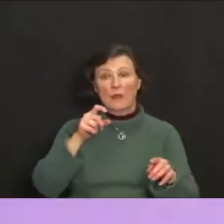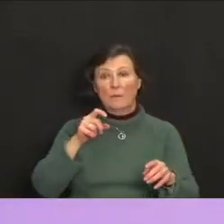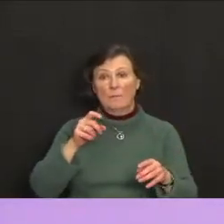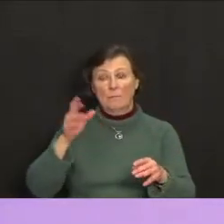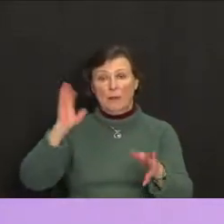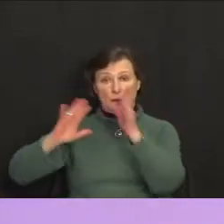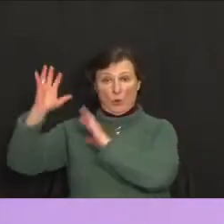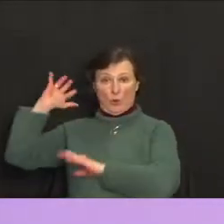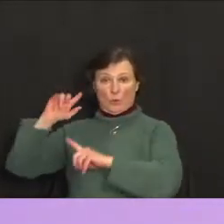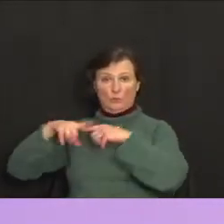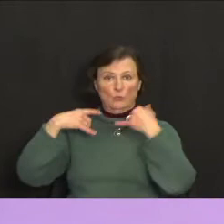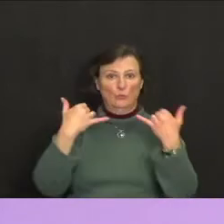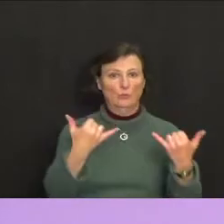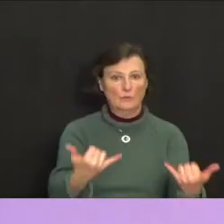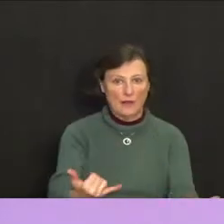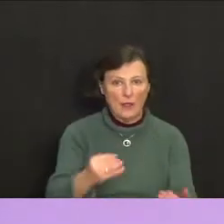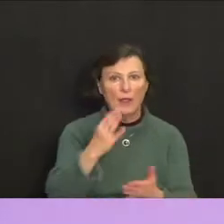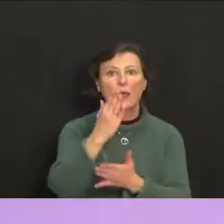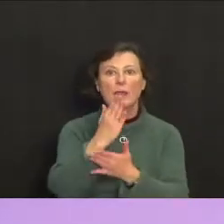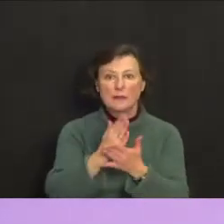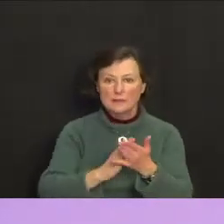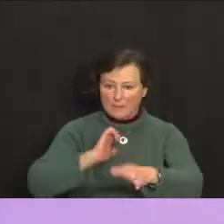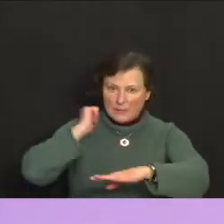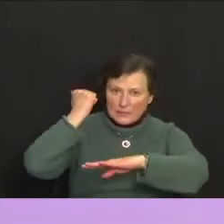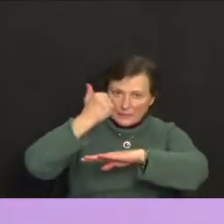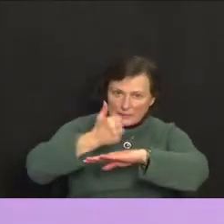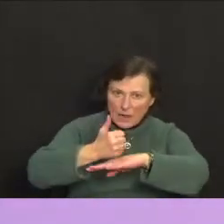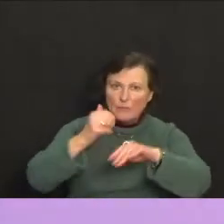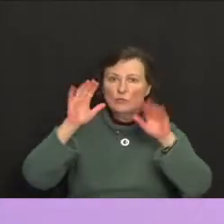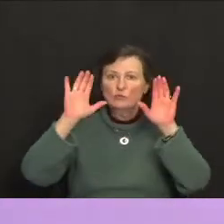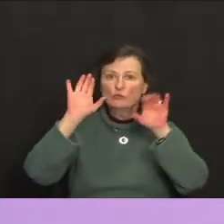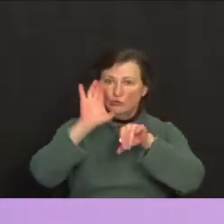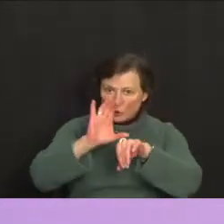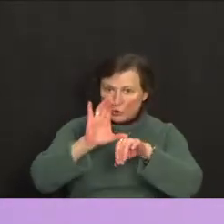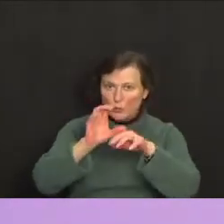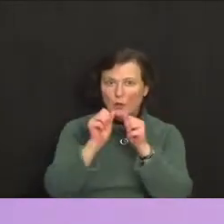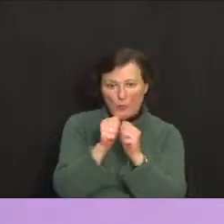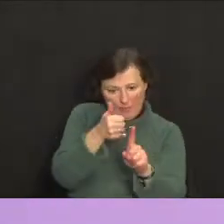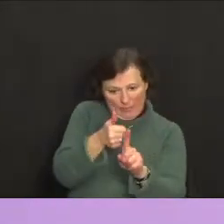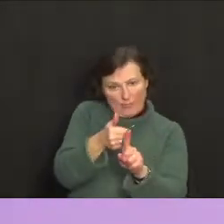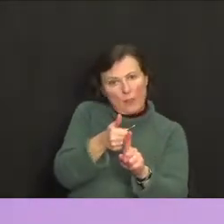some have become established churches with their own institutions of learning.